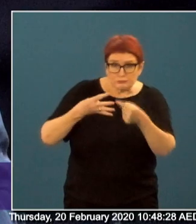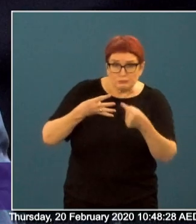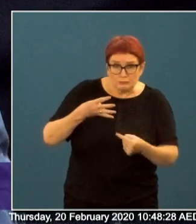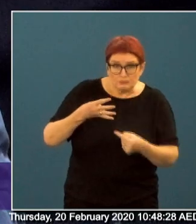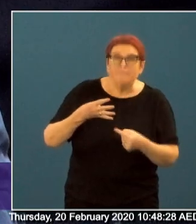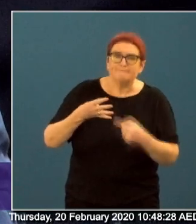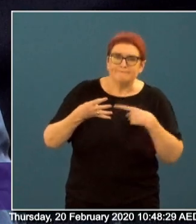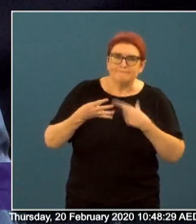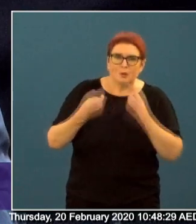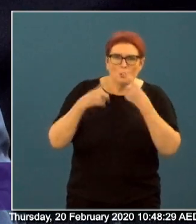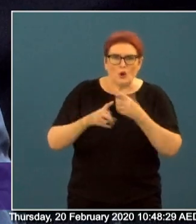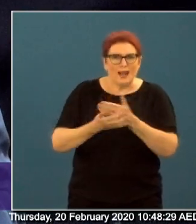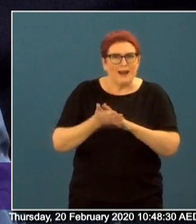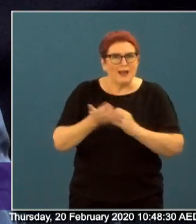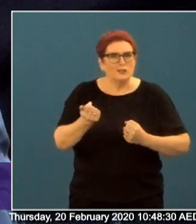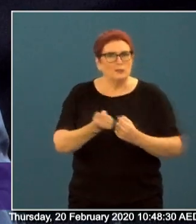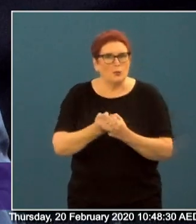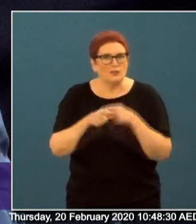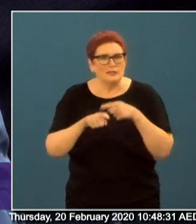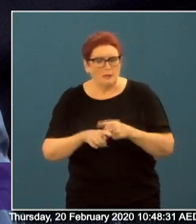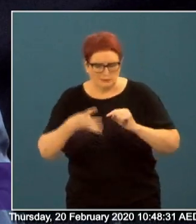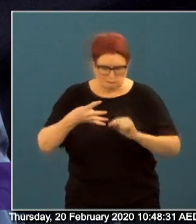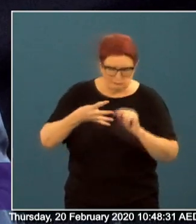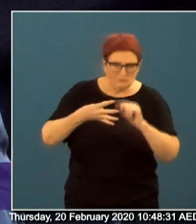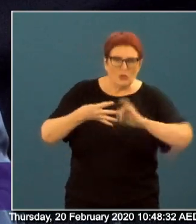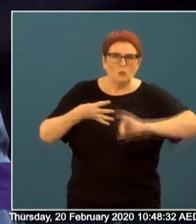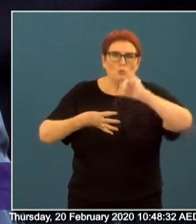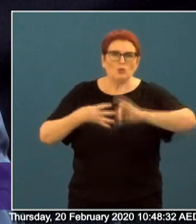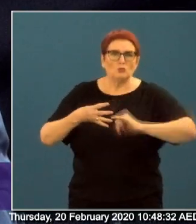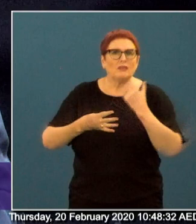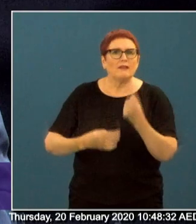the person, which can be better tailored if we understand the severity of the disability.